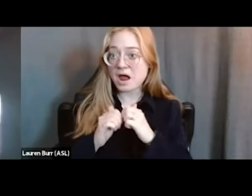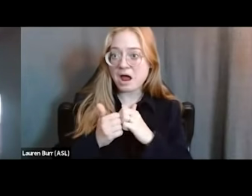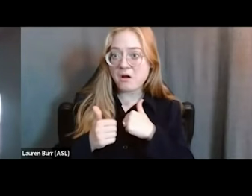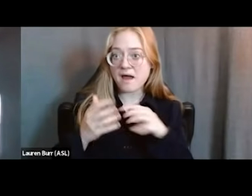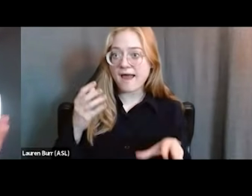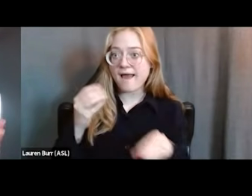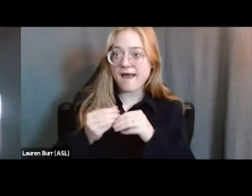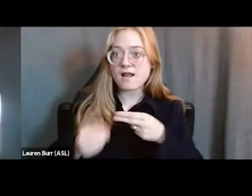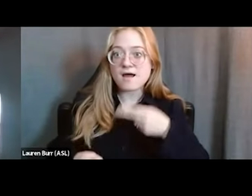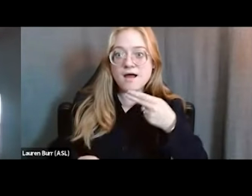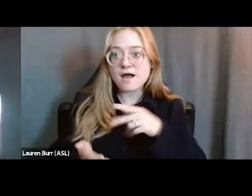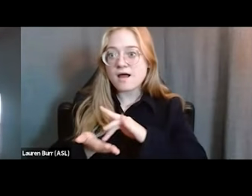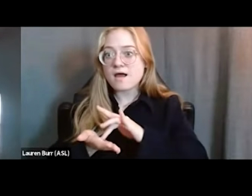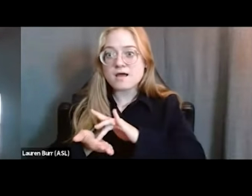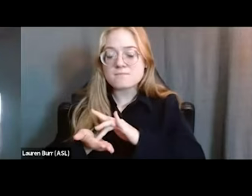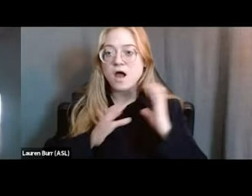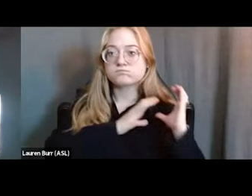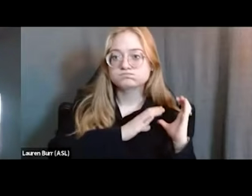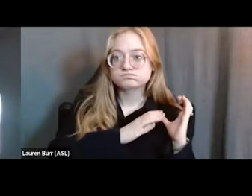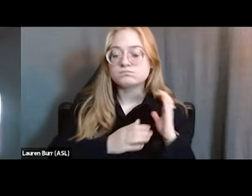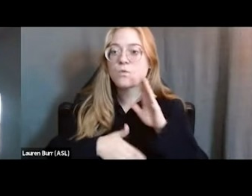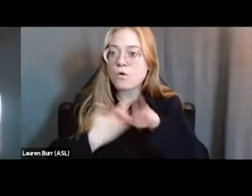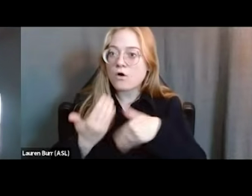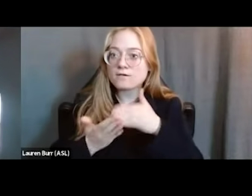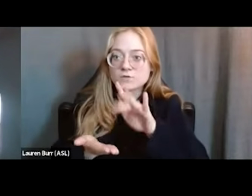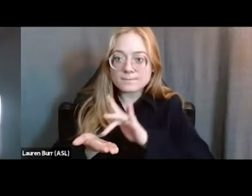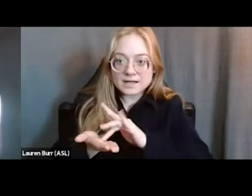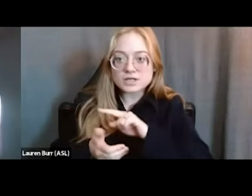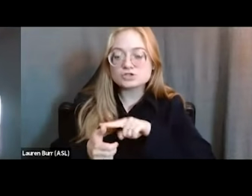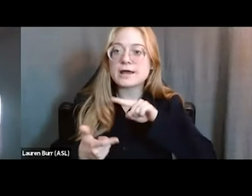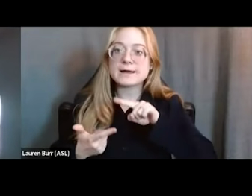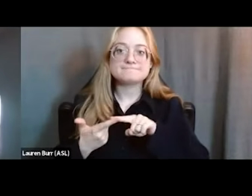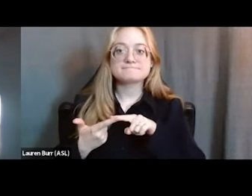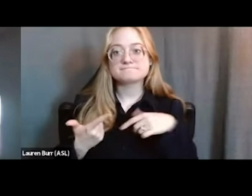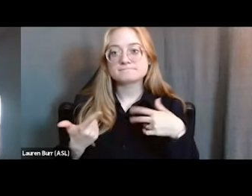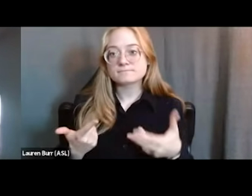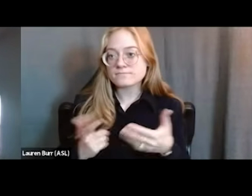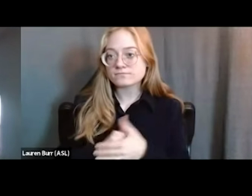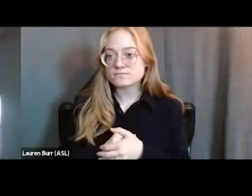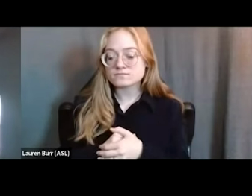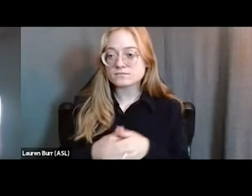of all of your medications?" How do I say what is prioritizing